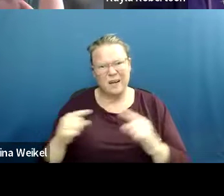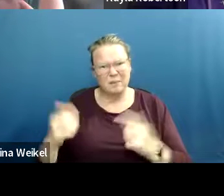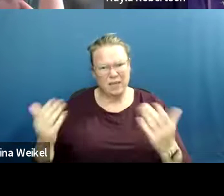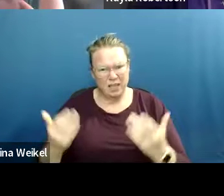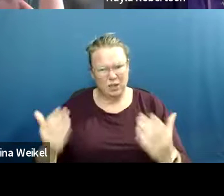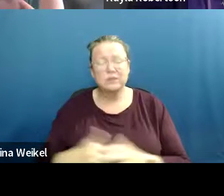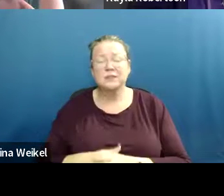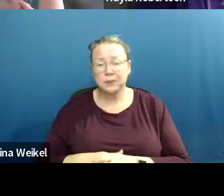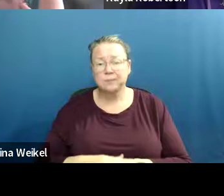Kayla Robertson: That's my little spiel.